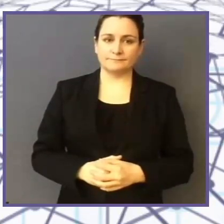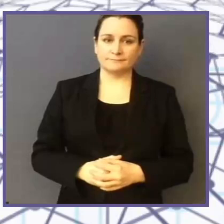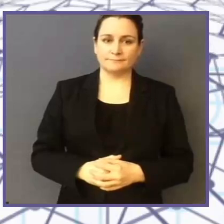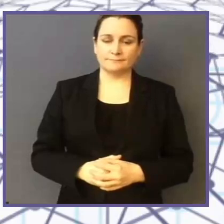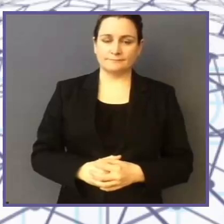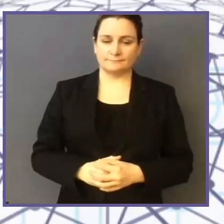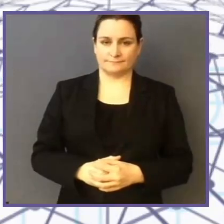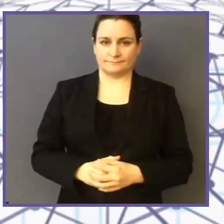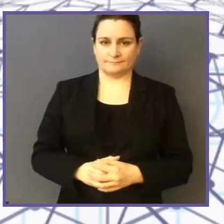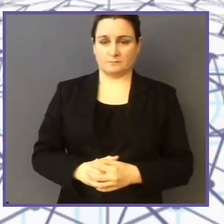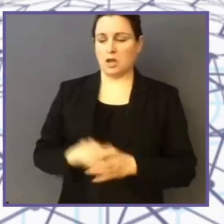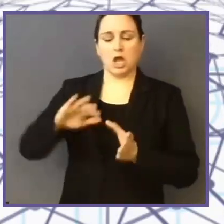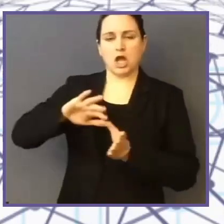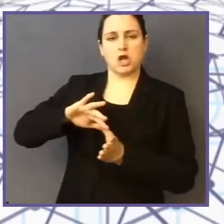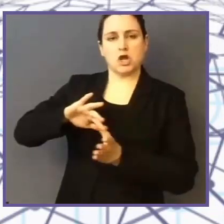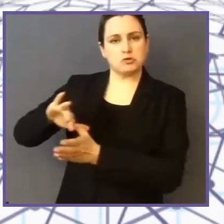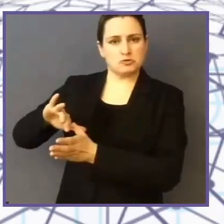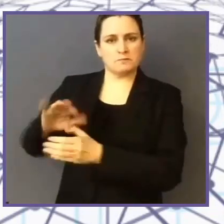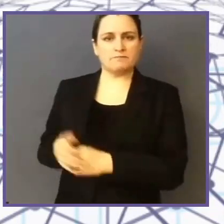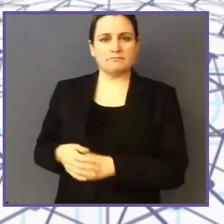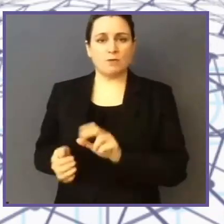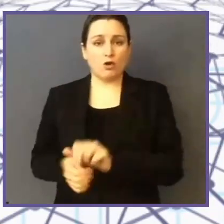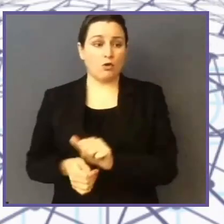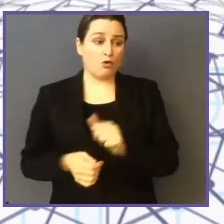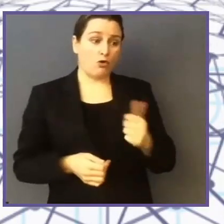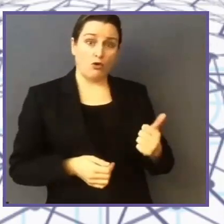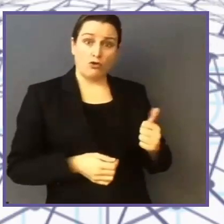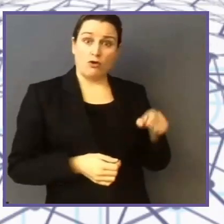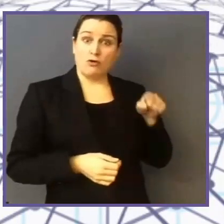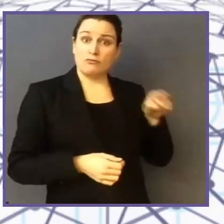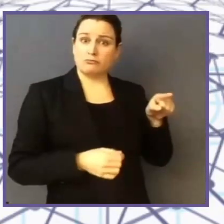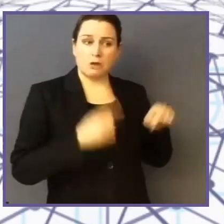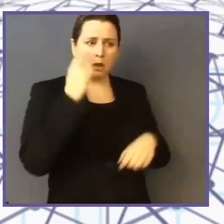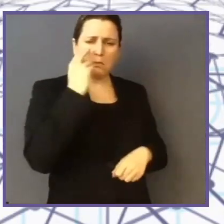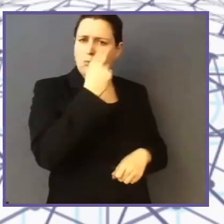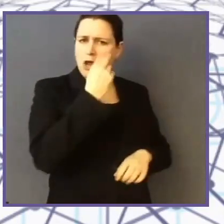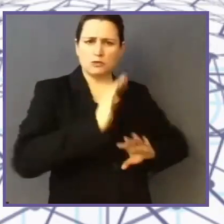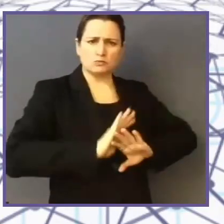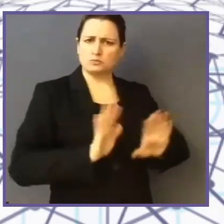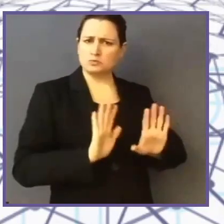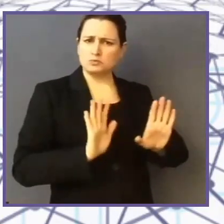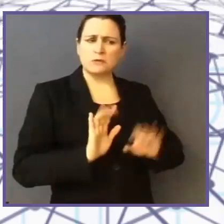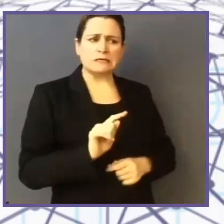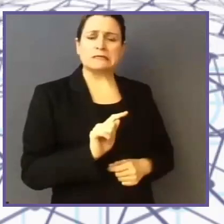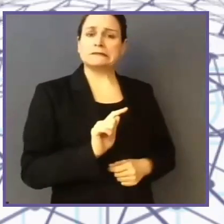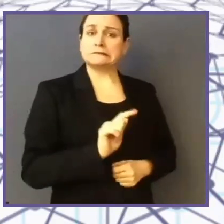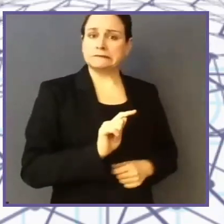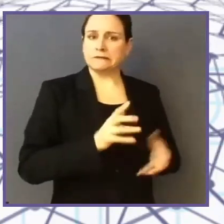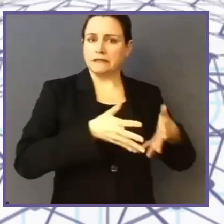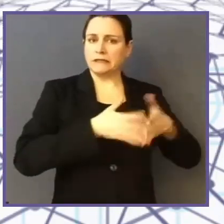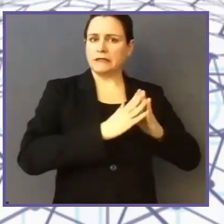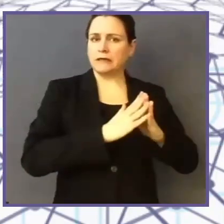books. It was only on the demand of blind students a few years after brailles death, that the